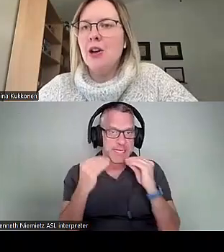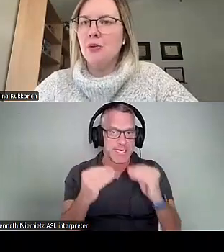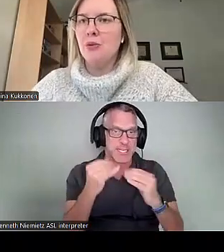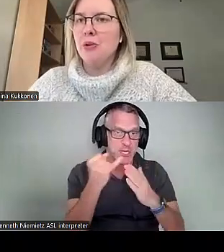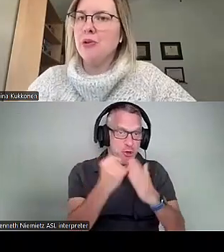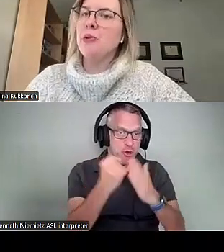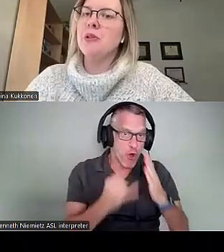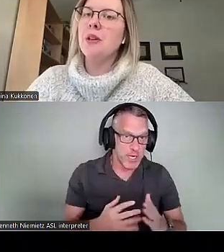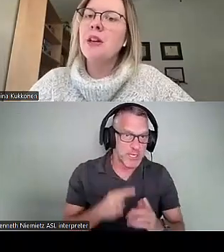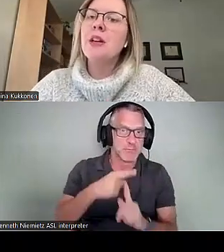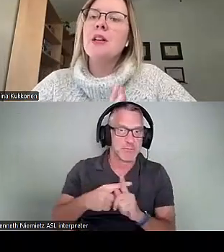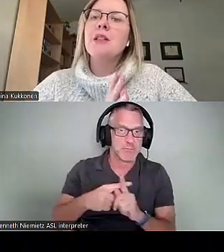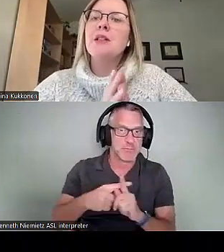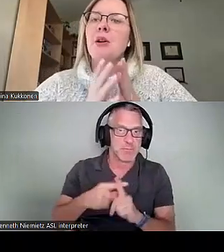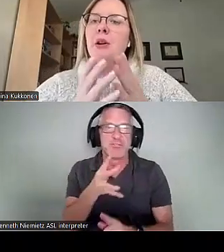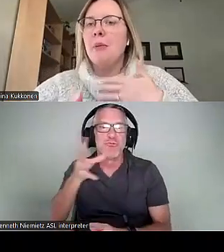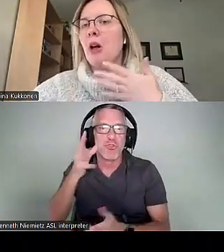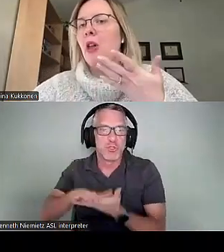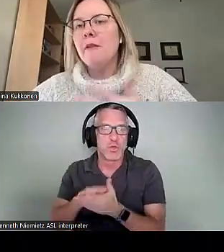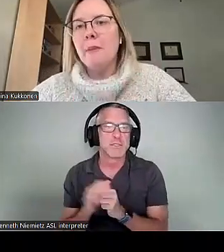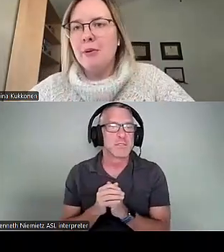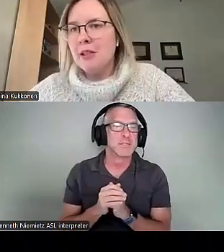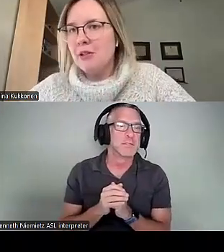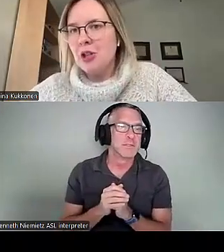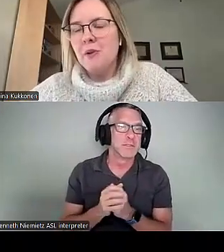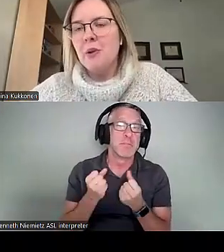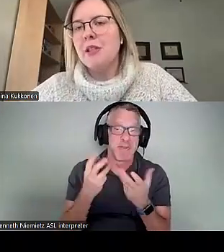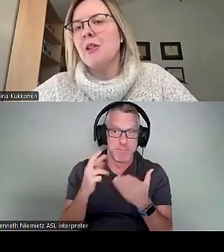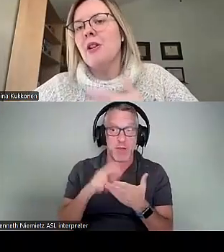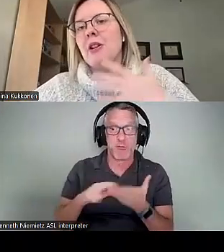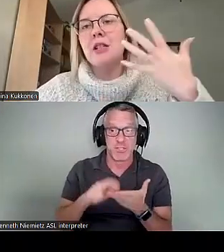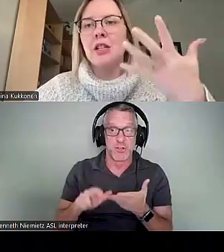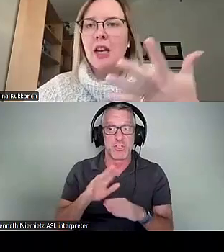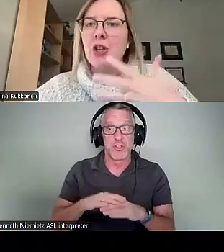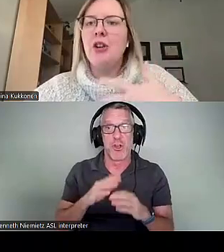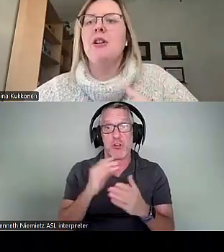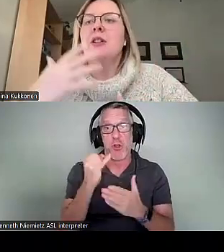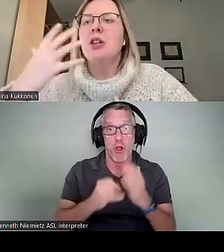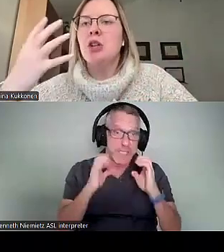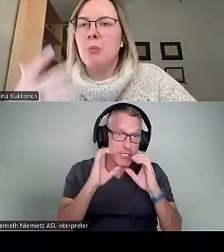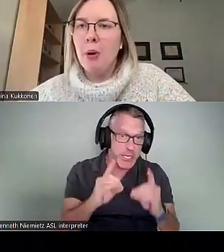and rural schools. So again, a lot of my research is focused on arts, education, arts, education